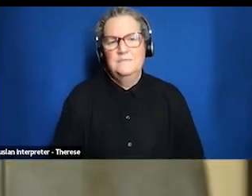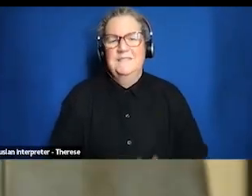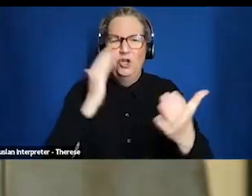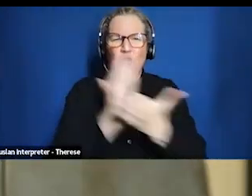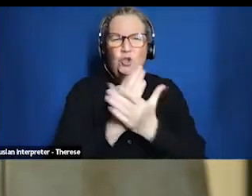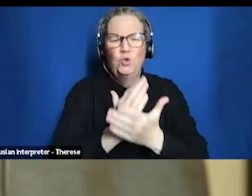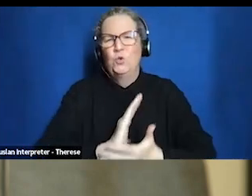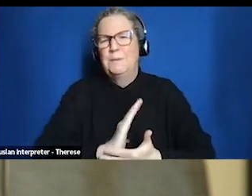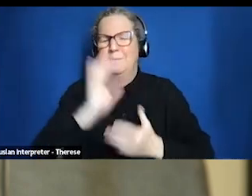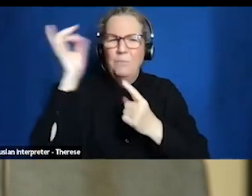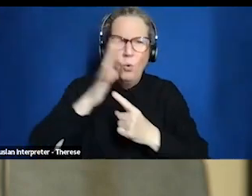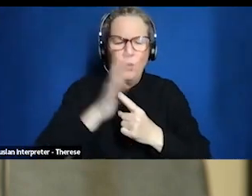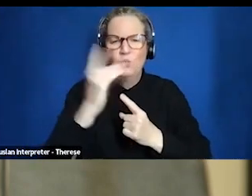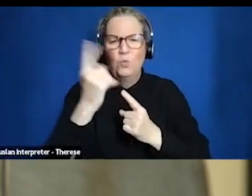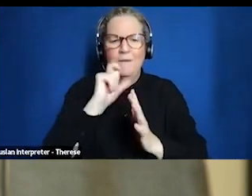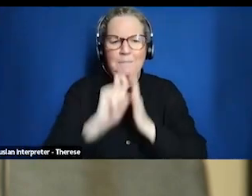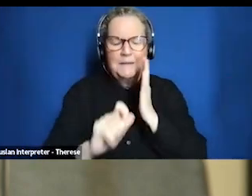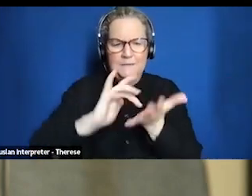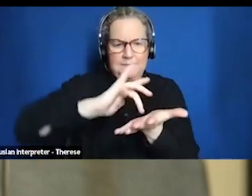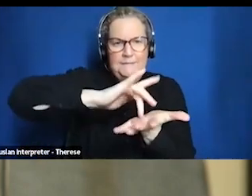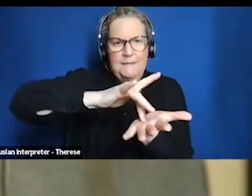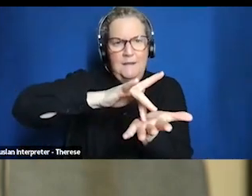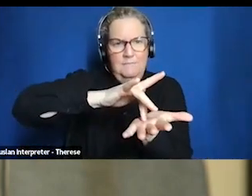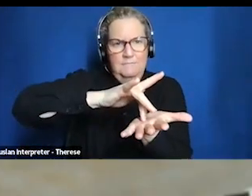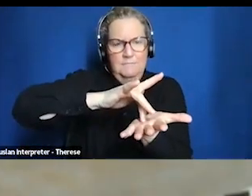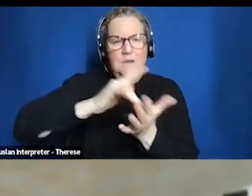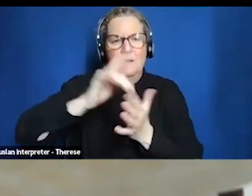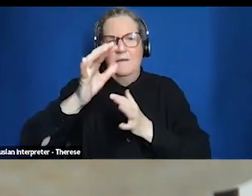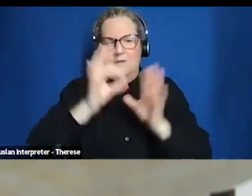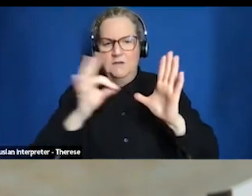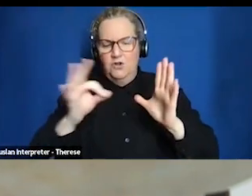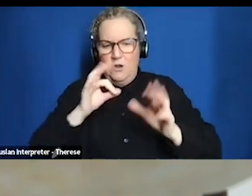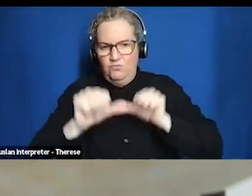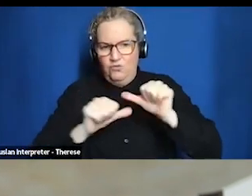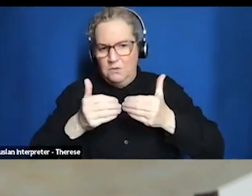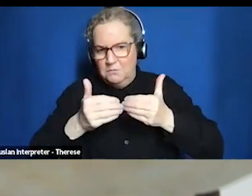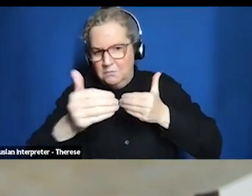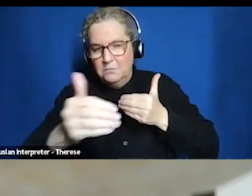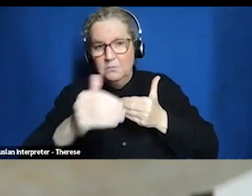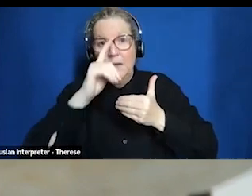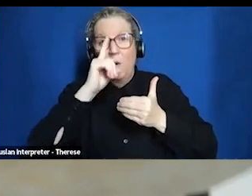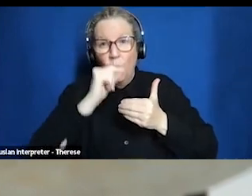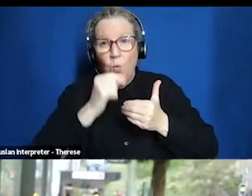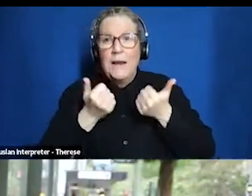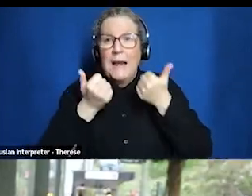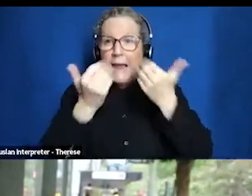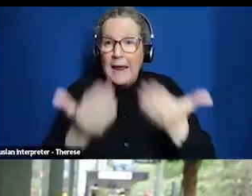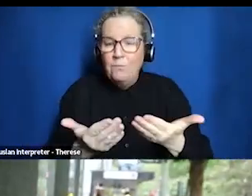a disability, are placed at the center of any design process going forward. It could enable them to access services